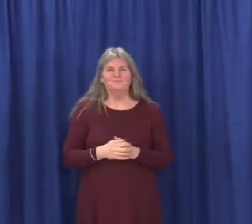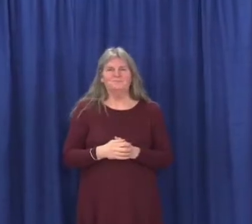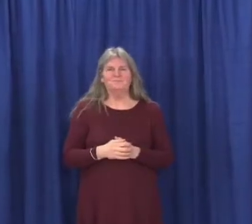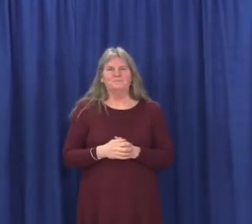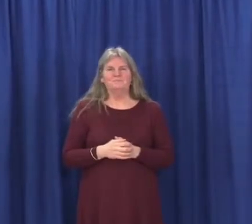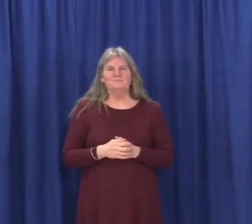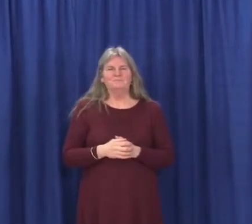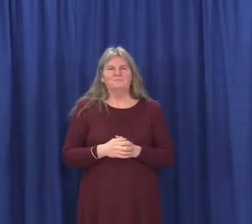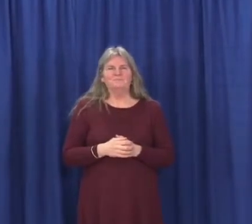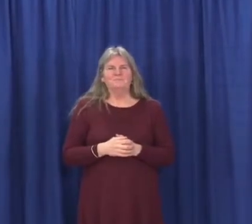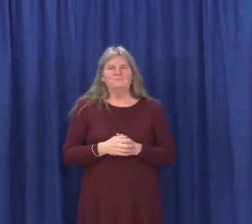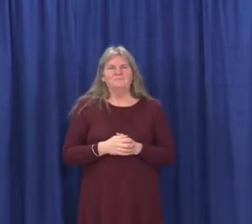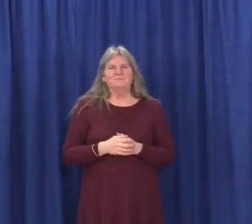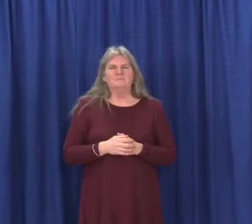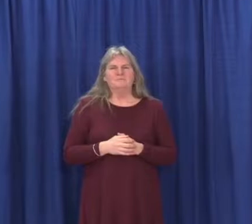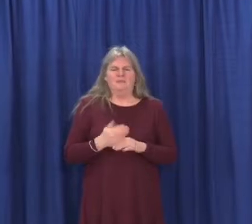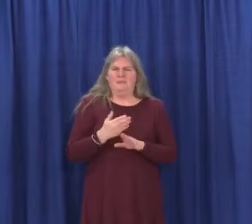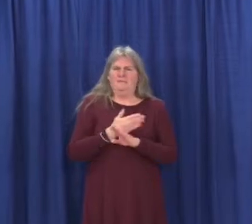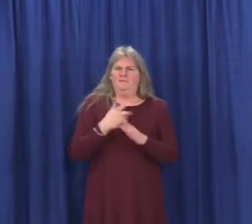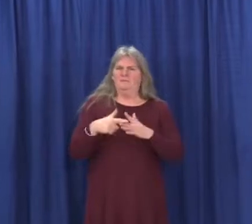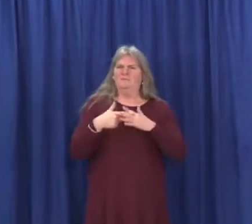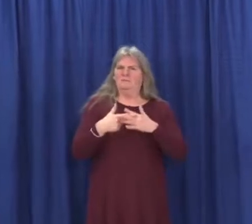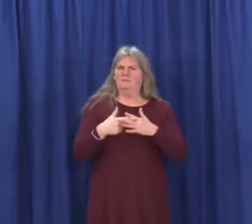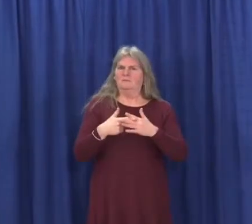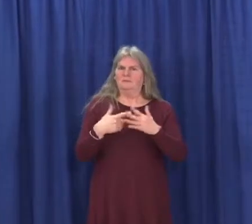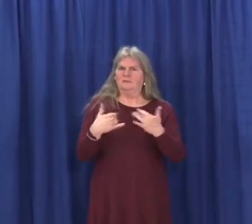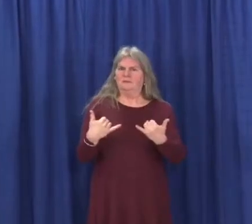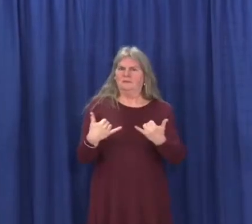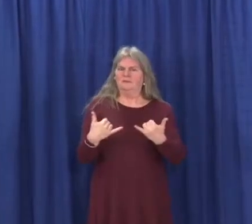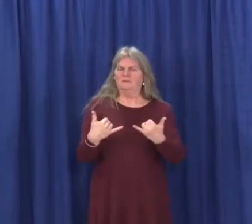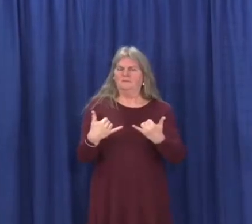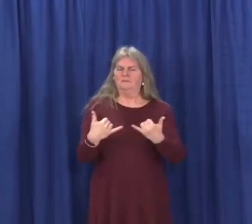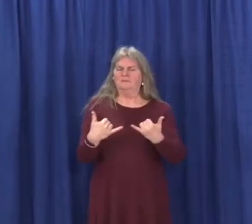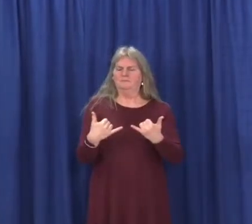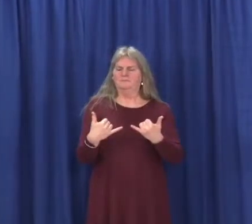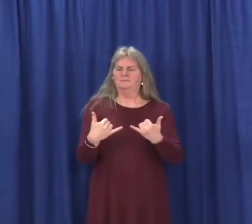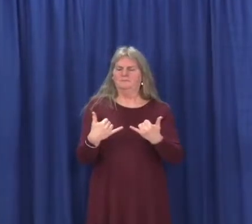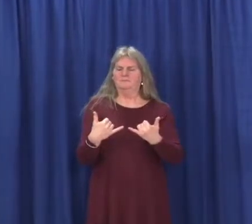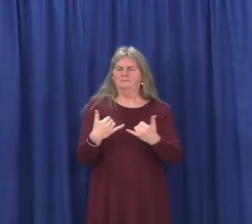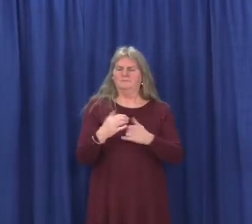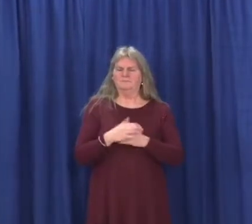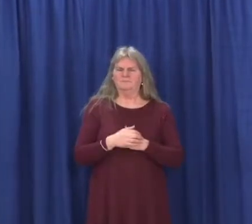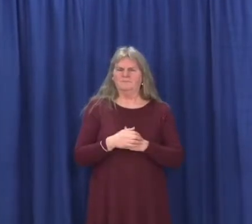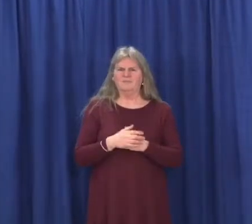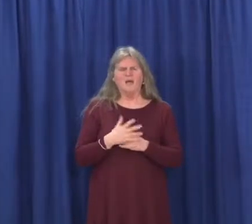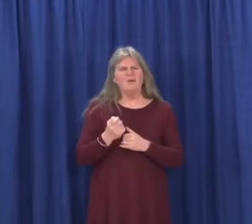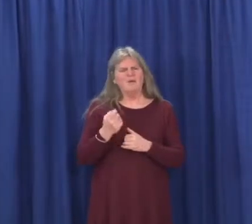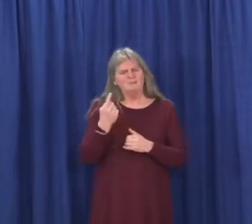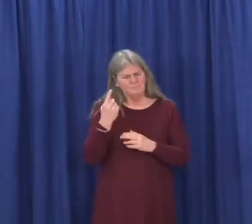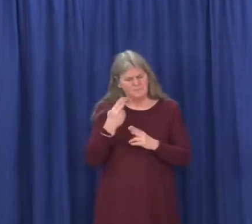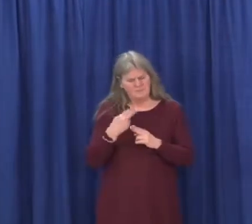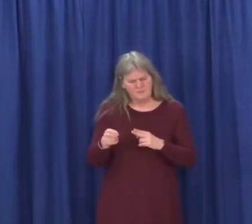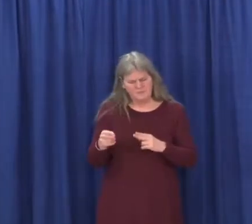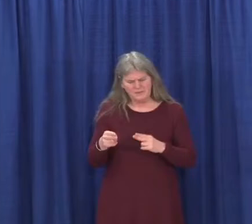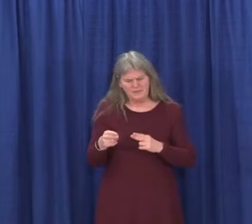Before I begin today's COVID-19 update, I just wanted to take a moment to urge patience